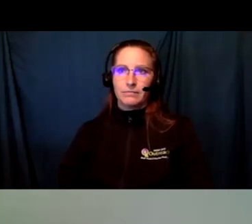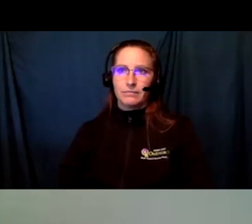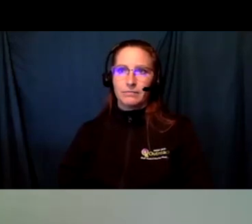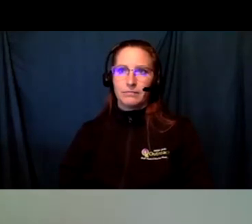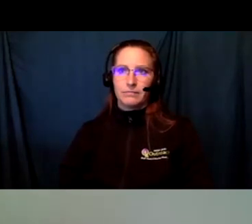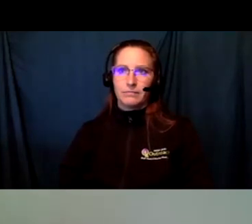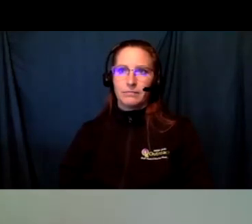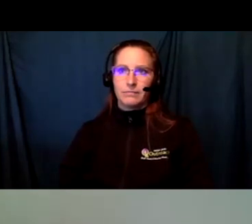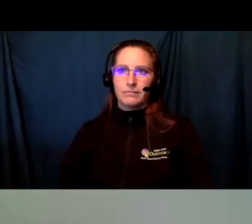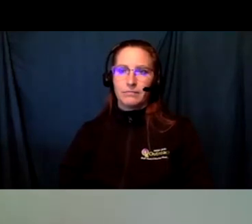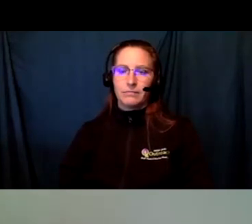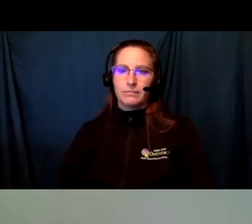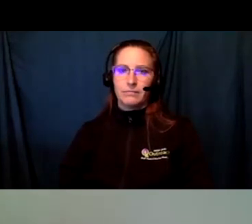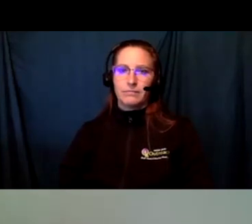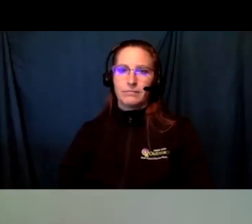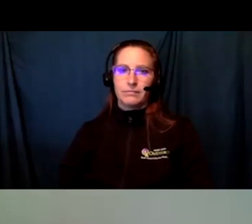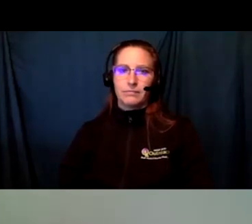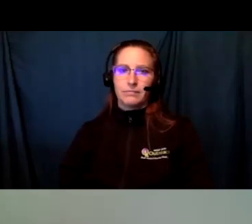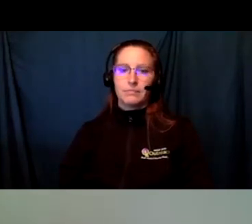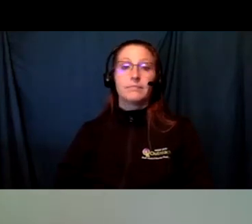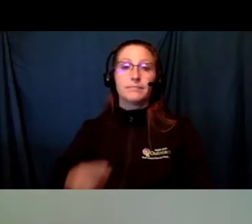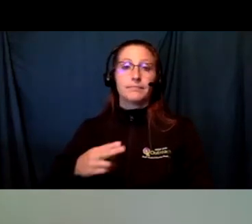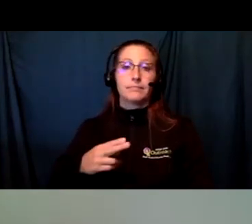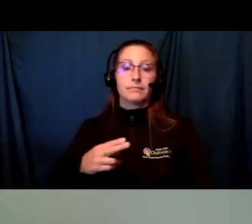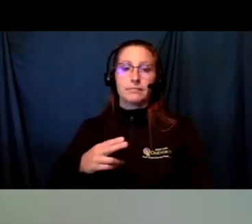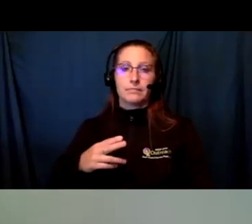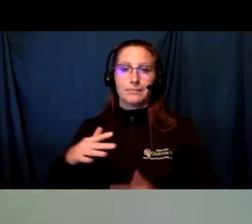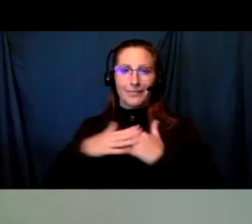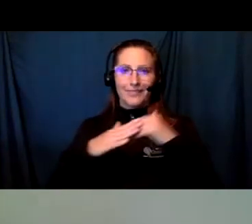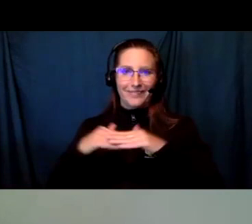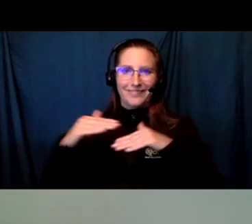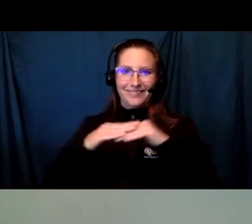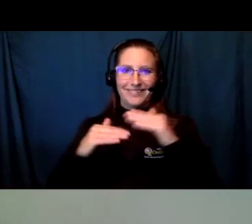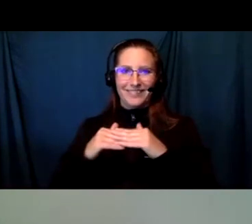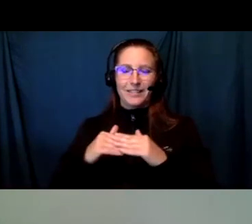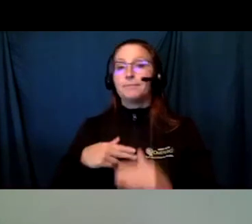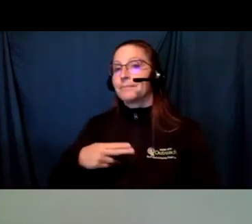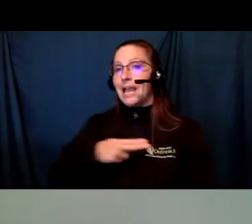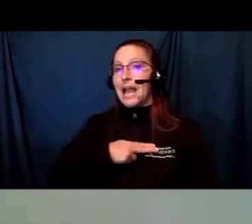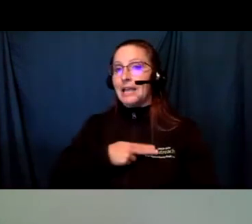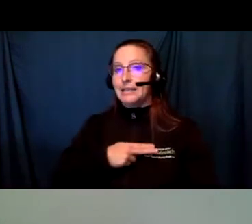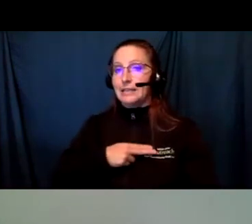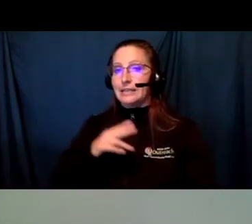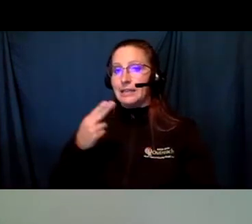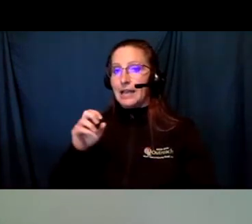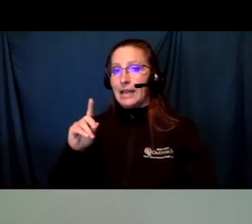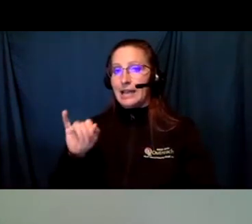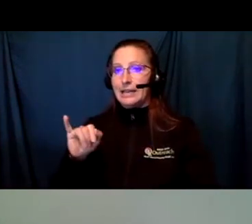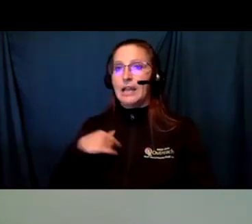Heidi: This is Heidi. I also shared in there the infancy.org